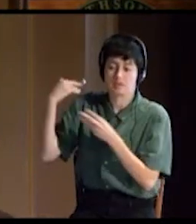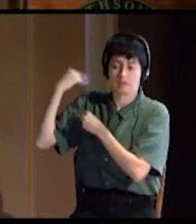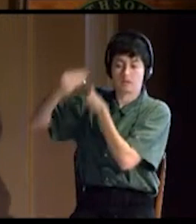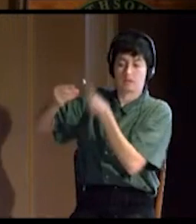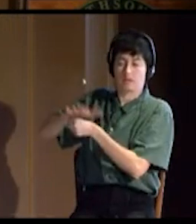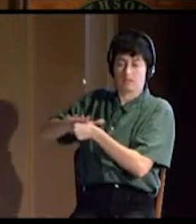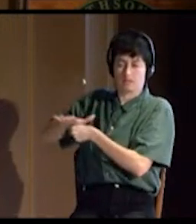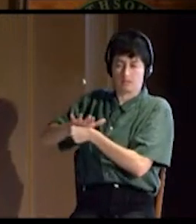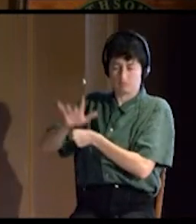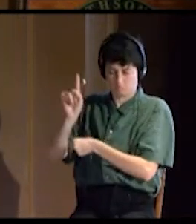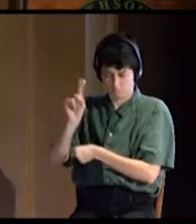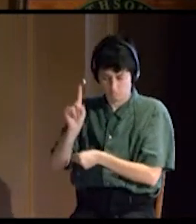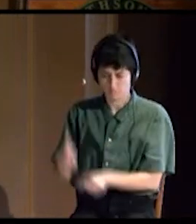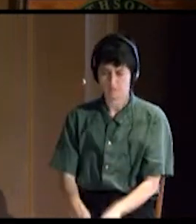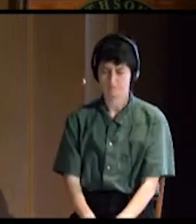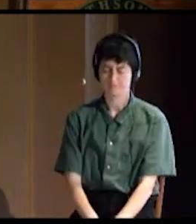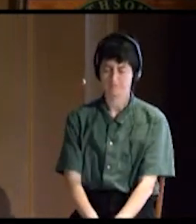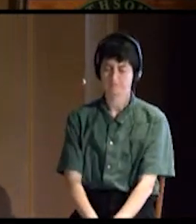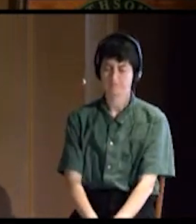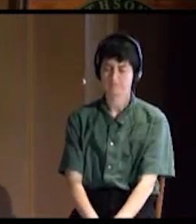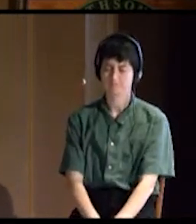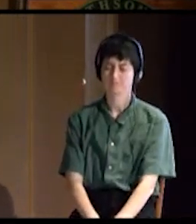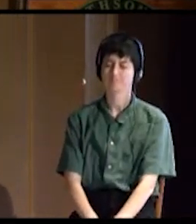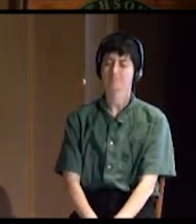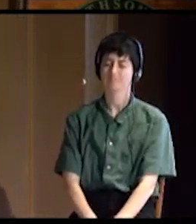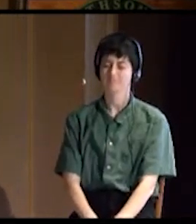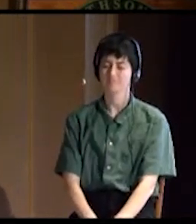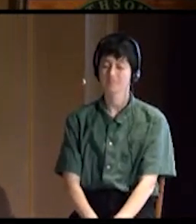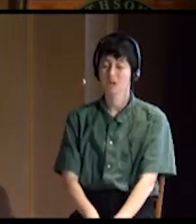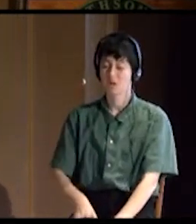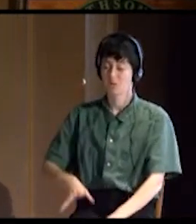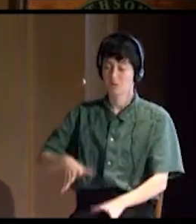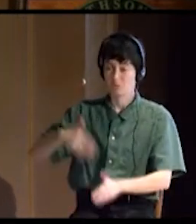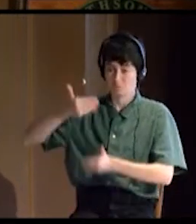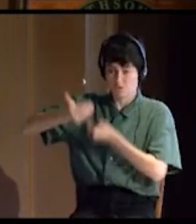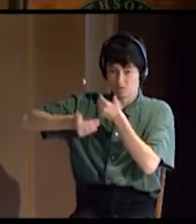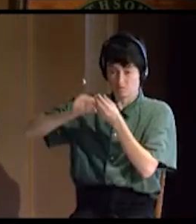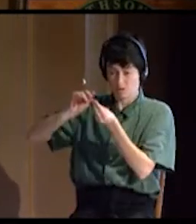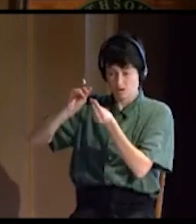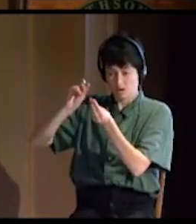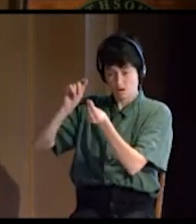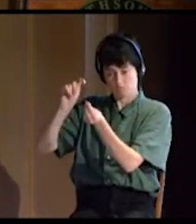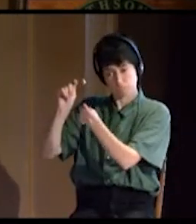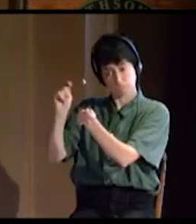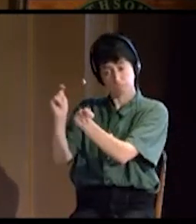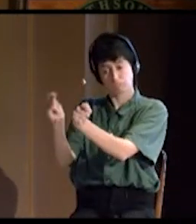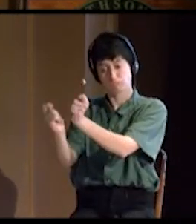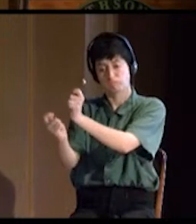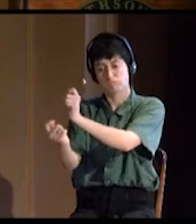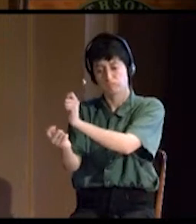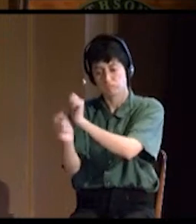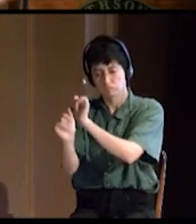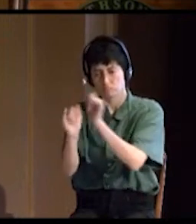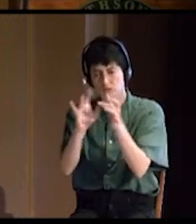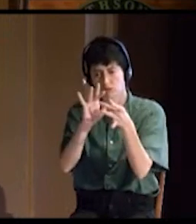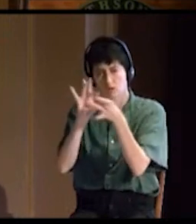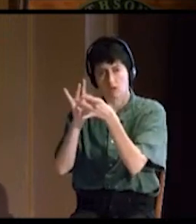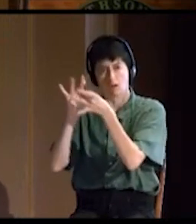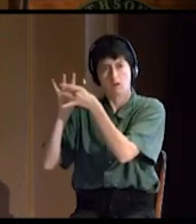and we can connect these evolutionary events with climatic and environmental conditions in the past. So the hybridization event,